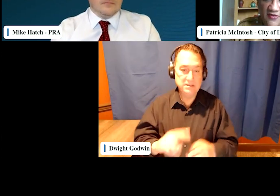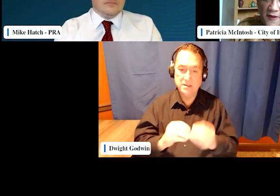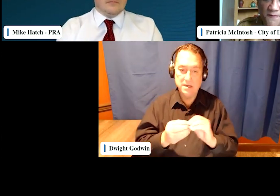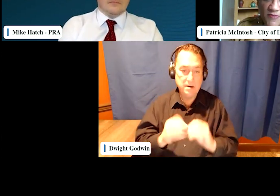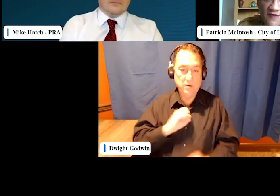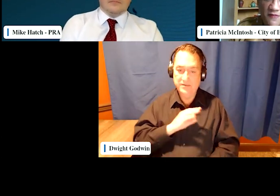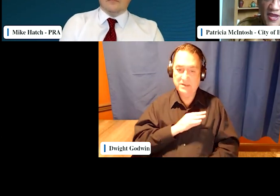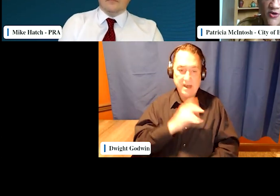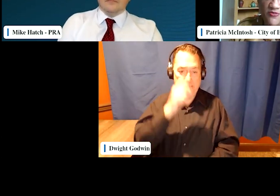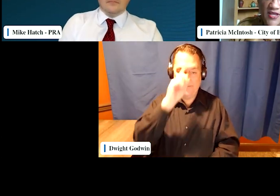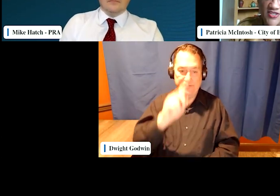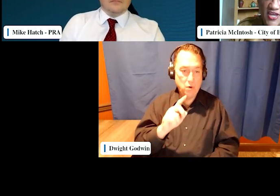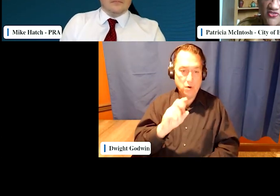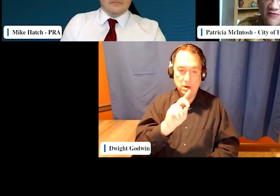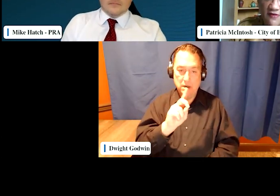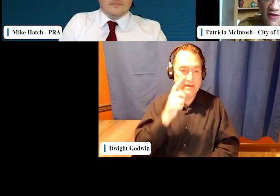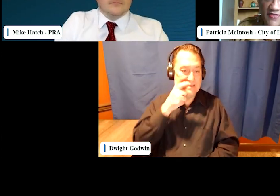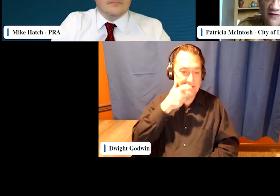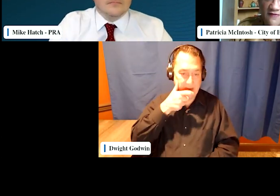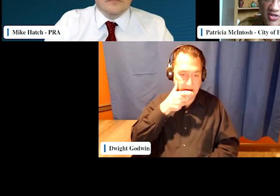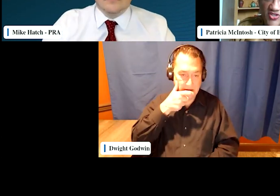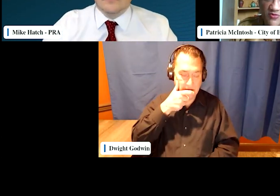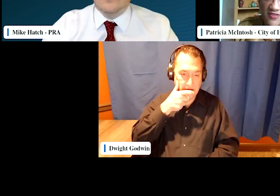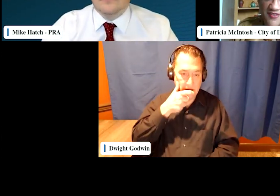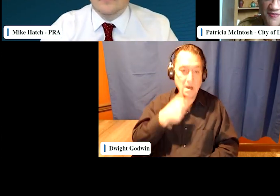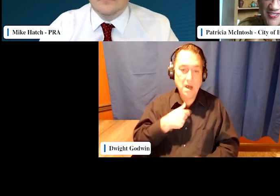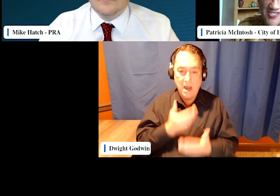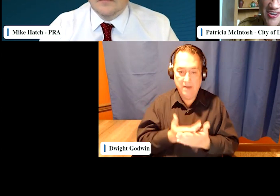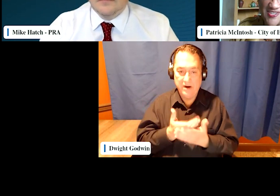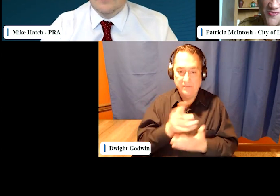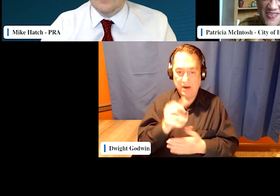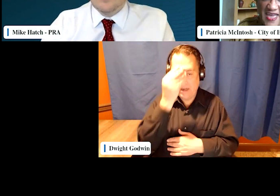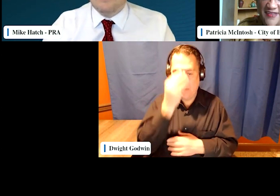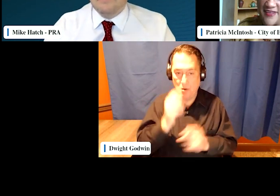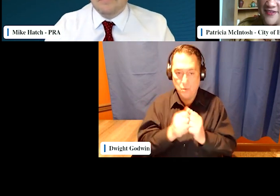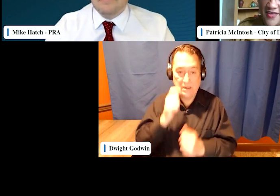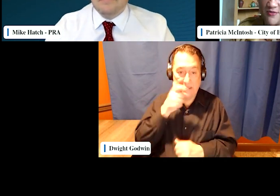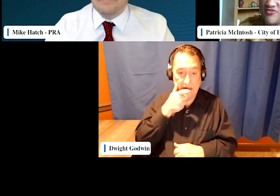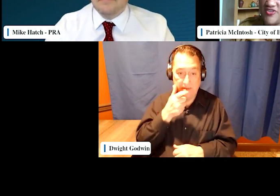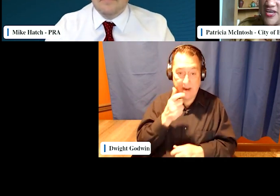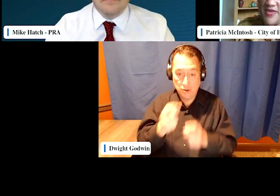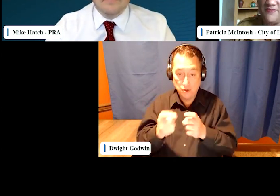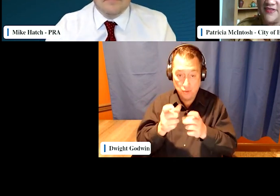And from my own knowledge, I actually verified that information with the dispatch director as I saw that question come in